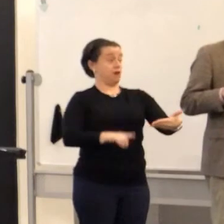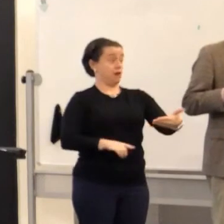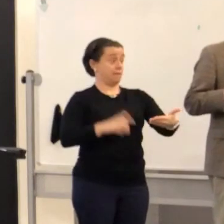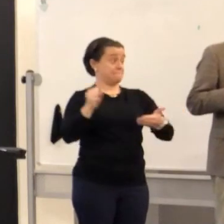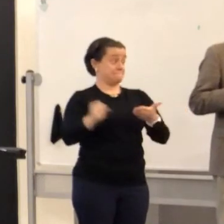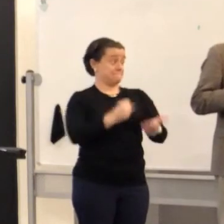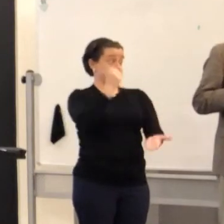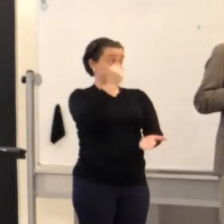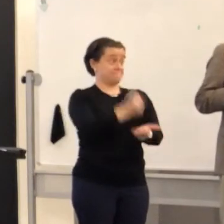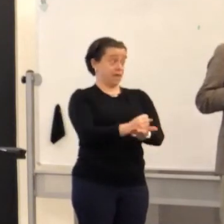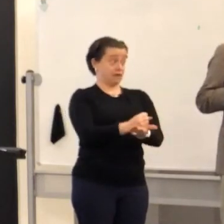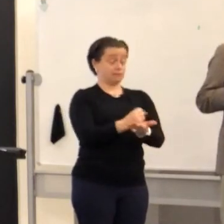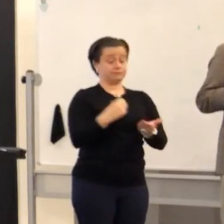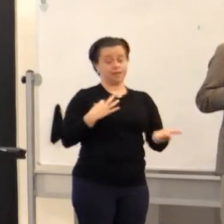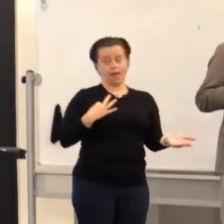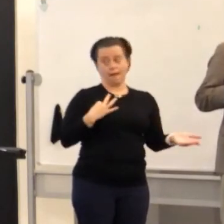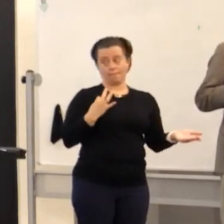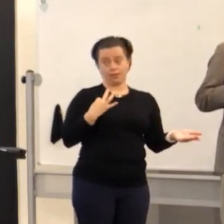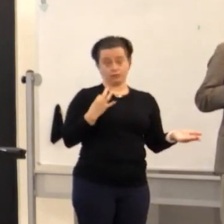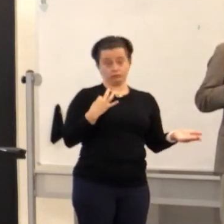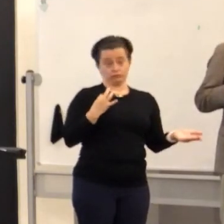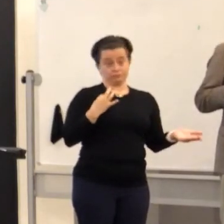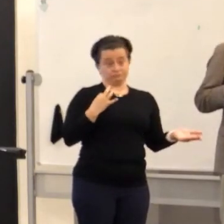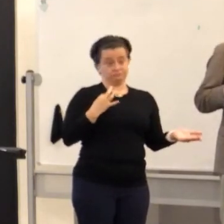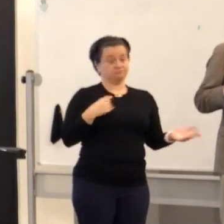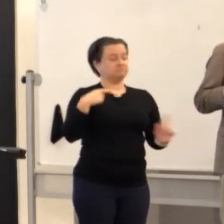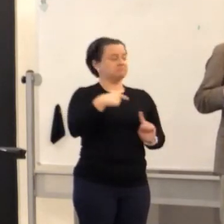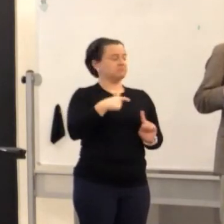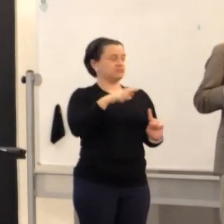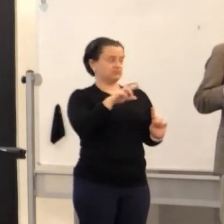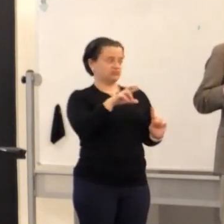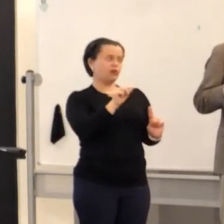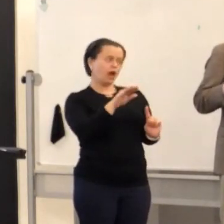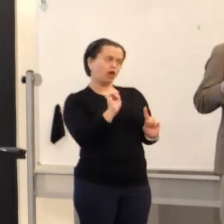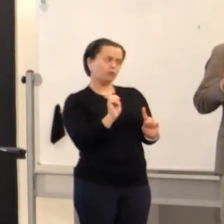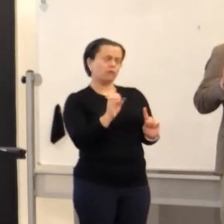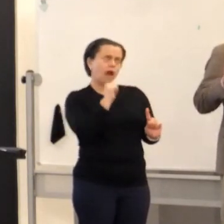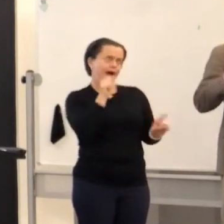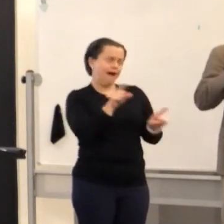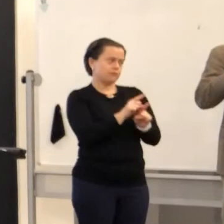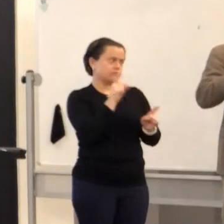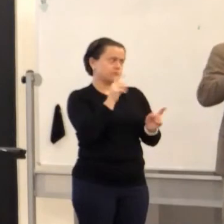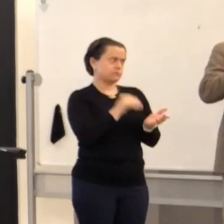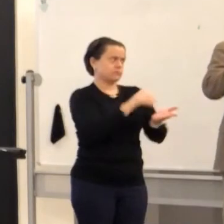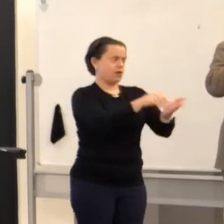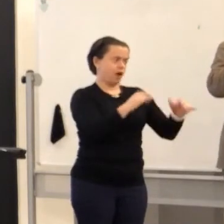but it's important to know about. A design patent covers the what's called